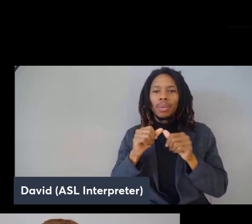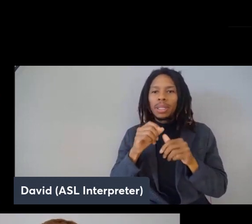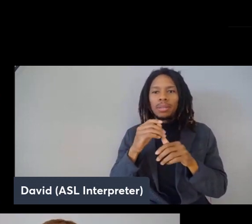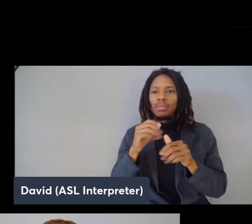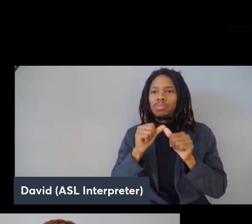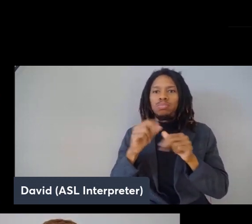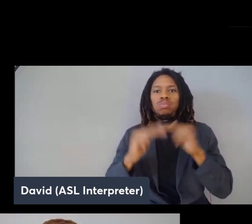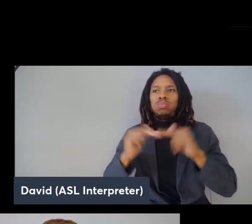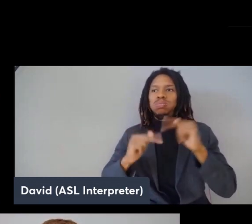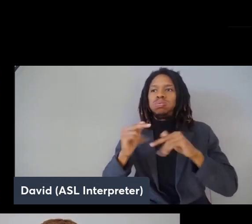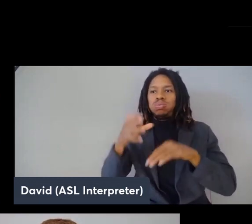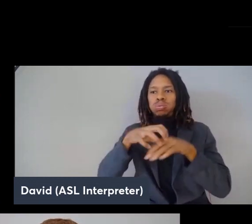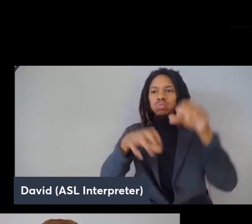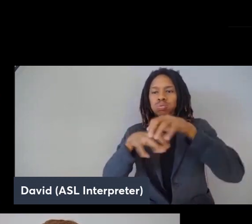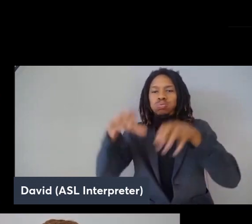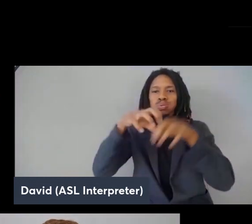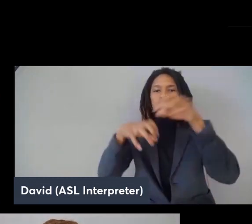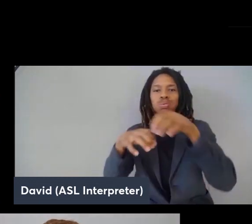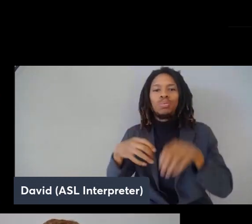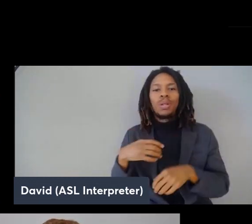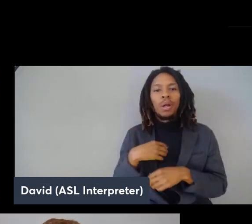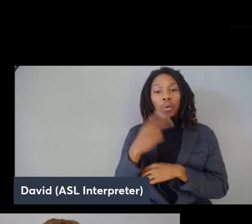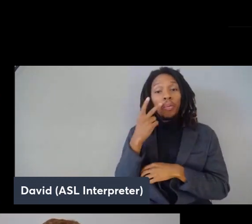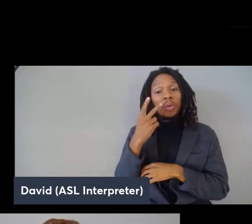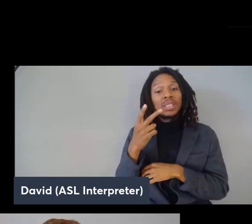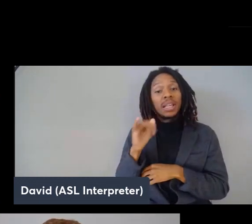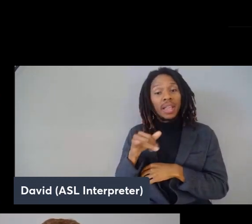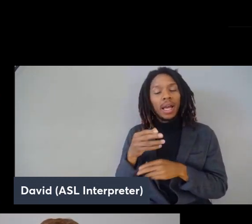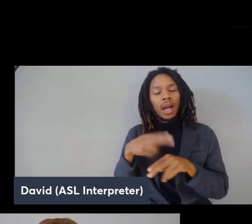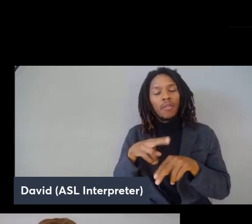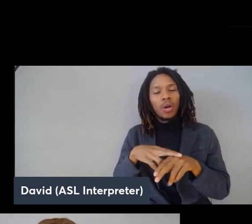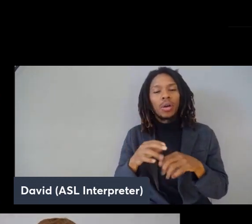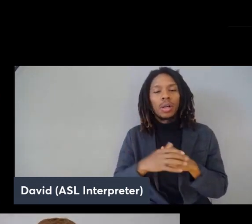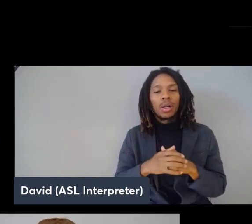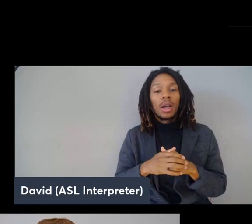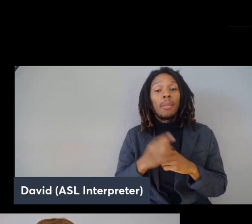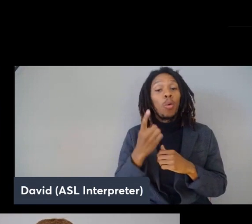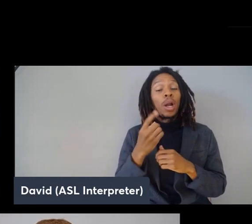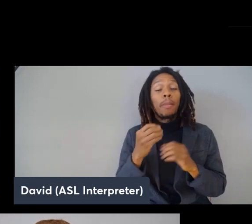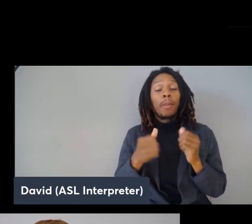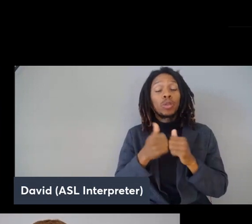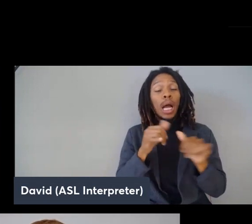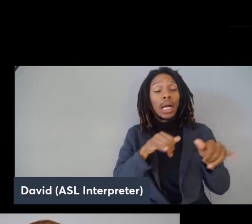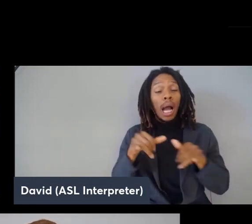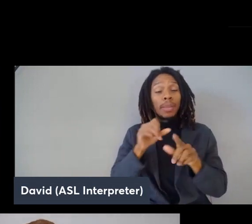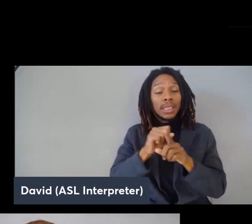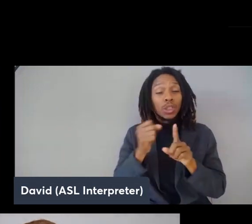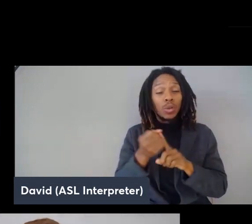So we do, of course, see that. Outside of very common use cases, and sometimes that's where it starts,